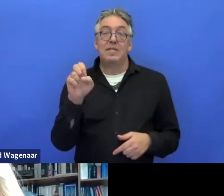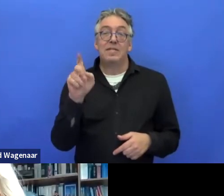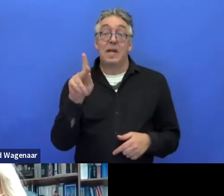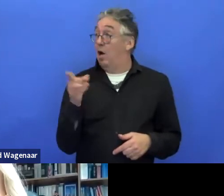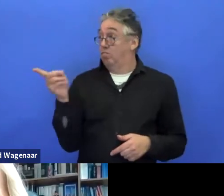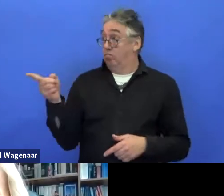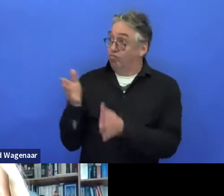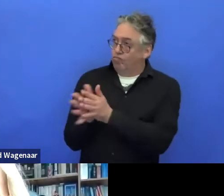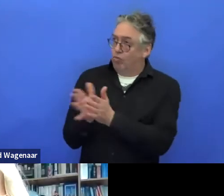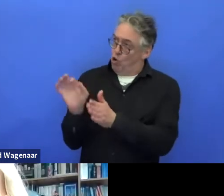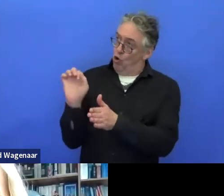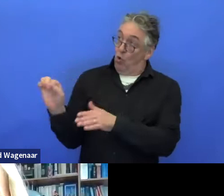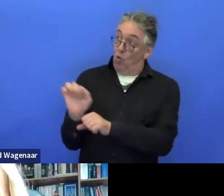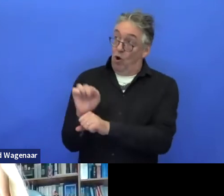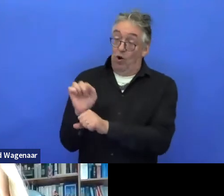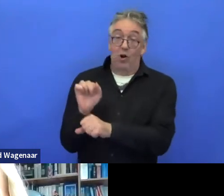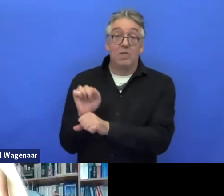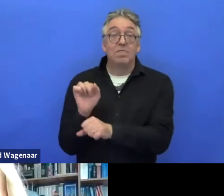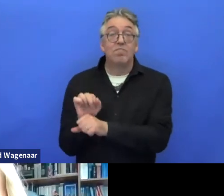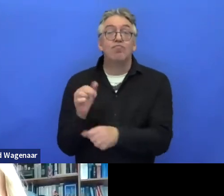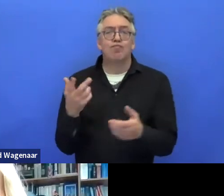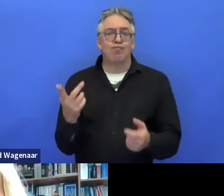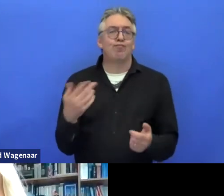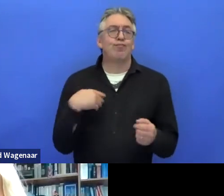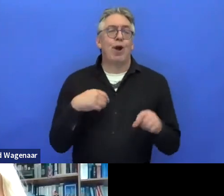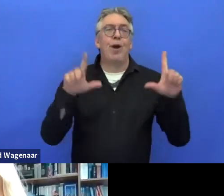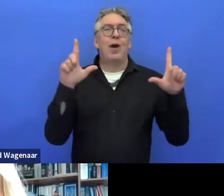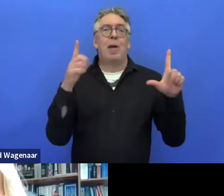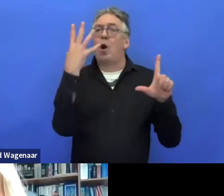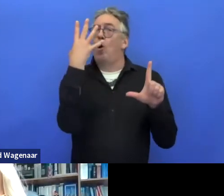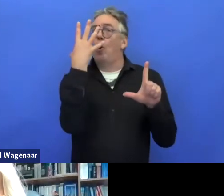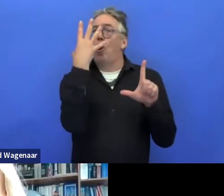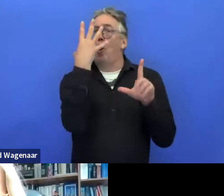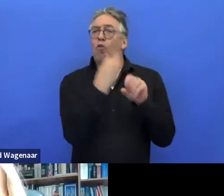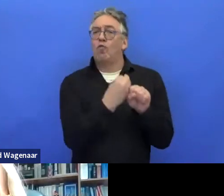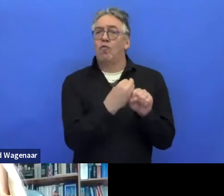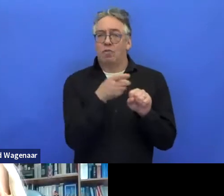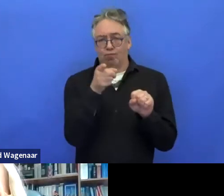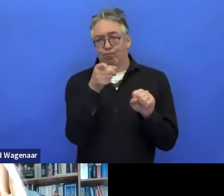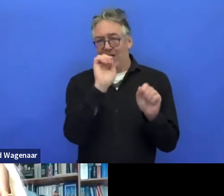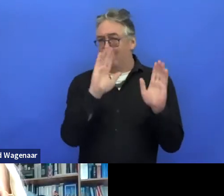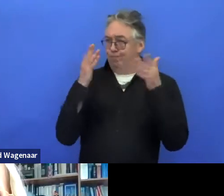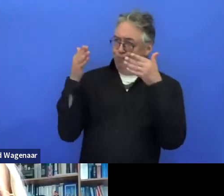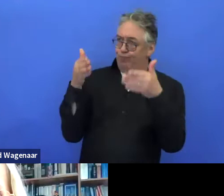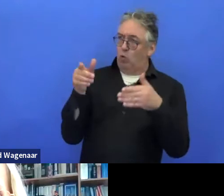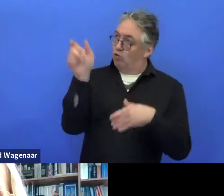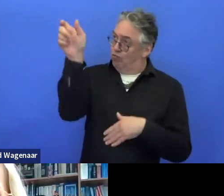that you are doing and I'm going to turn off my camera so people can focus on you. Thank you so much.